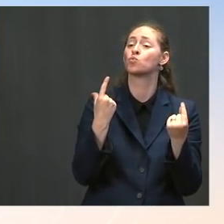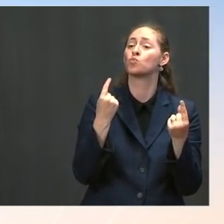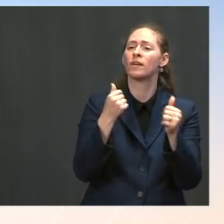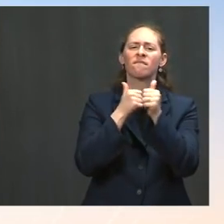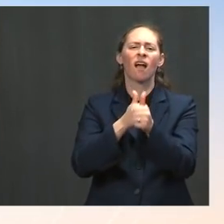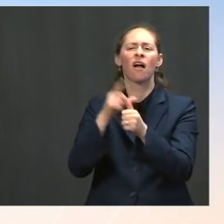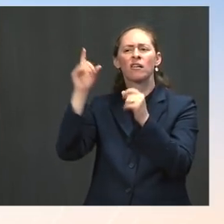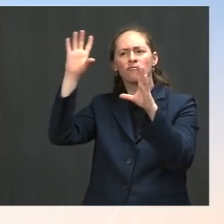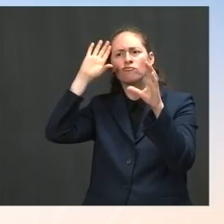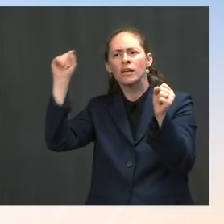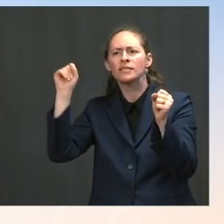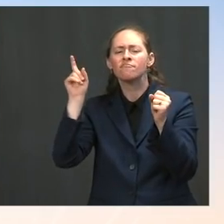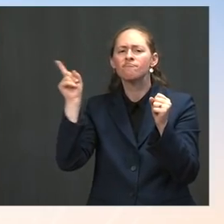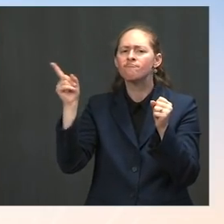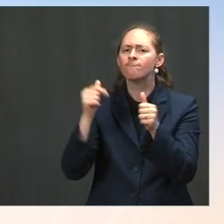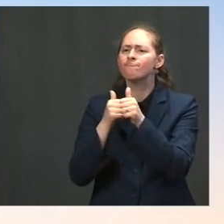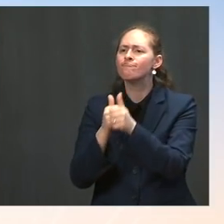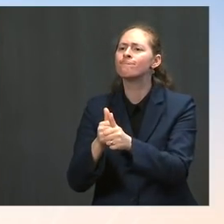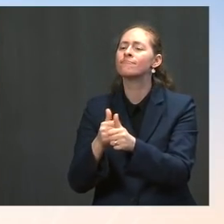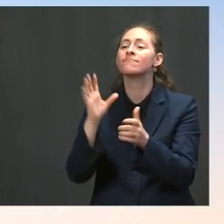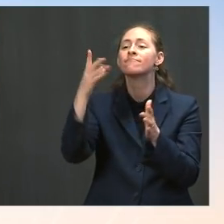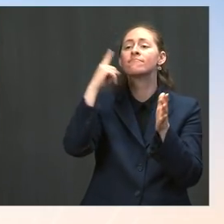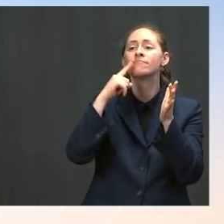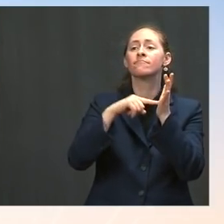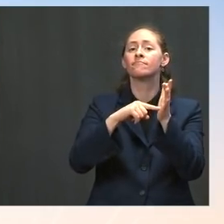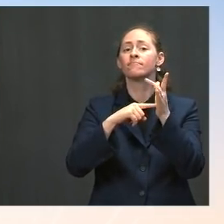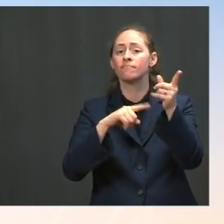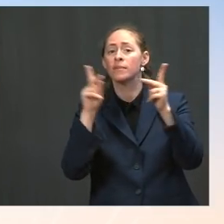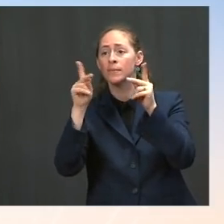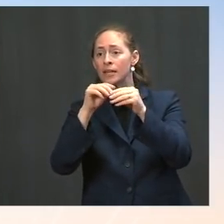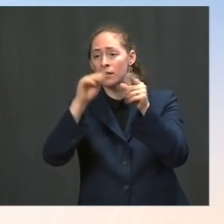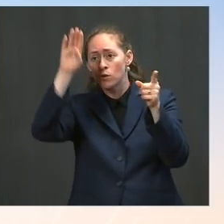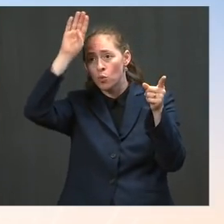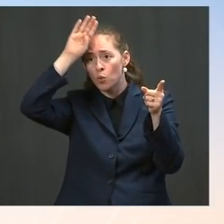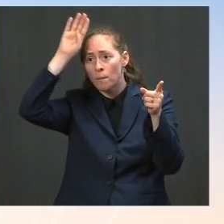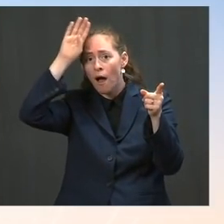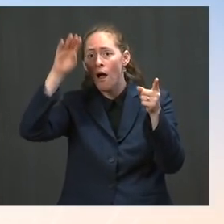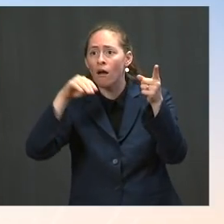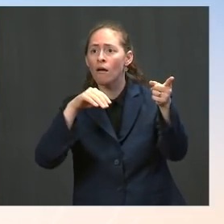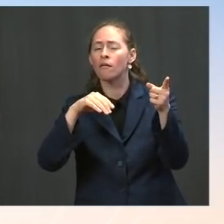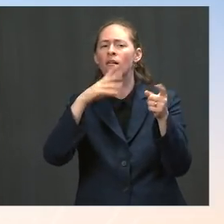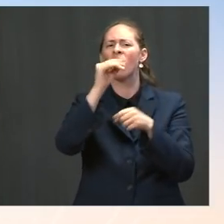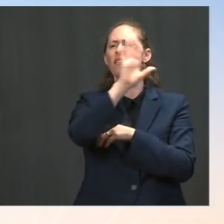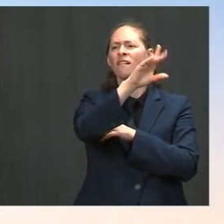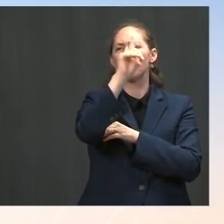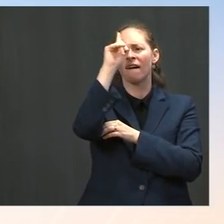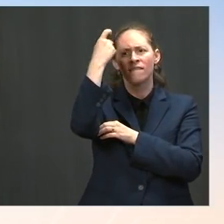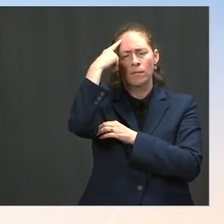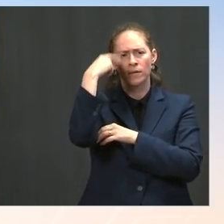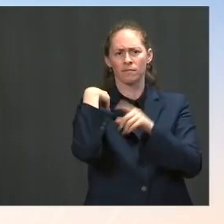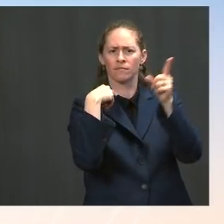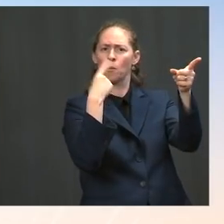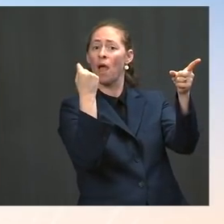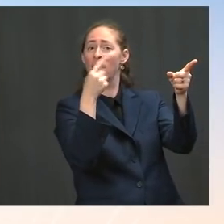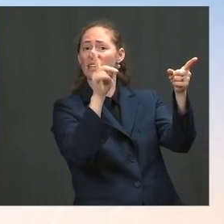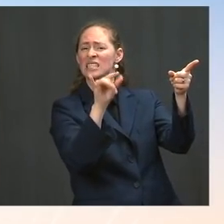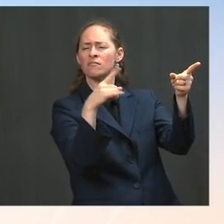that that support both the Cuban people and hold the Cuban regime accountable. And that has been the prism through which the President has made his decision.